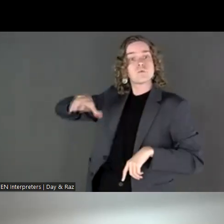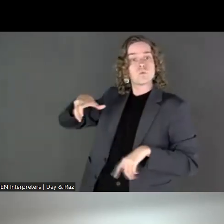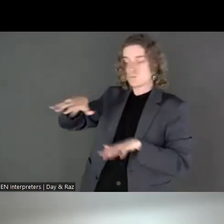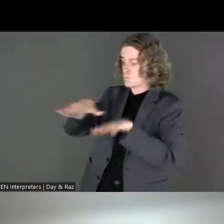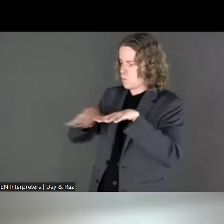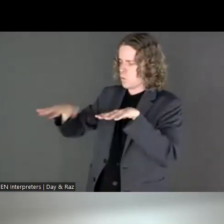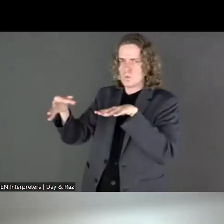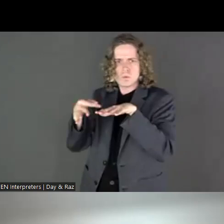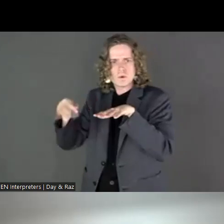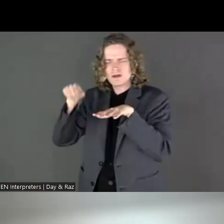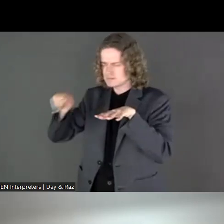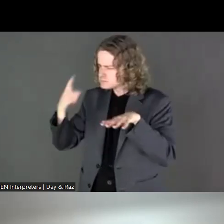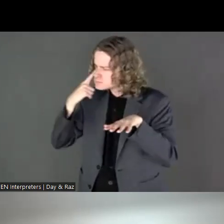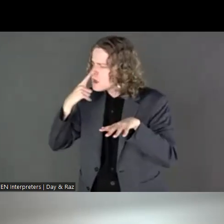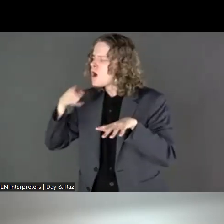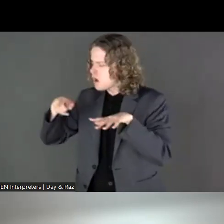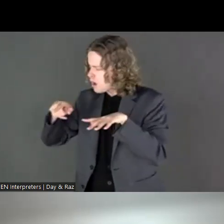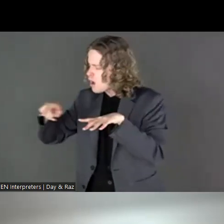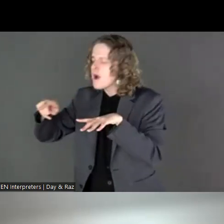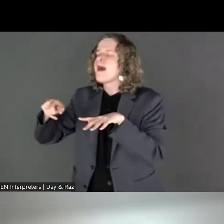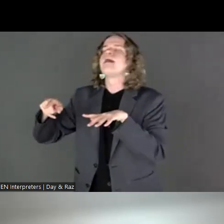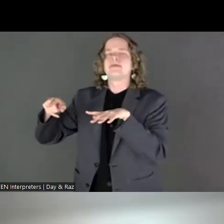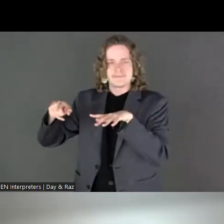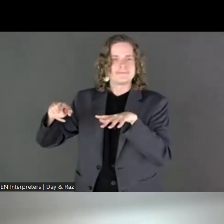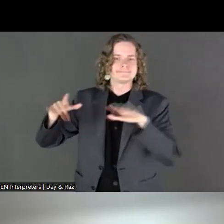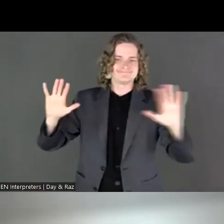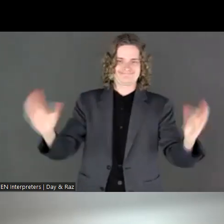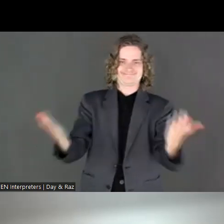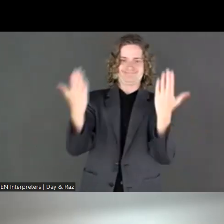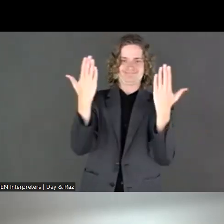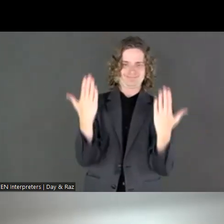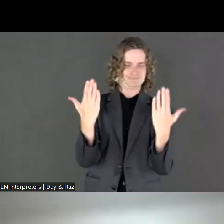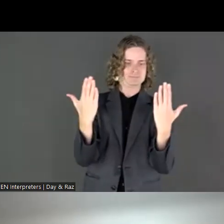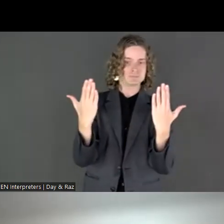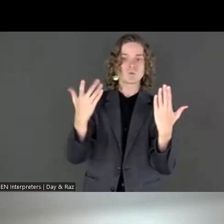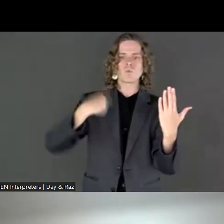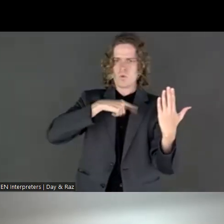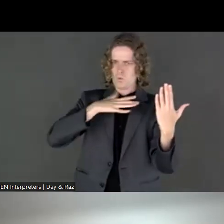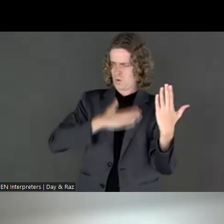members of coalition bodies at the country level at least include representation from women led